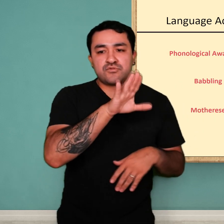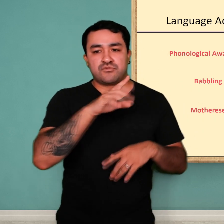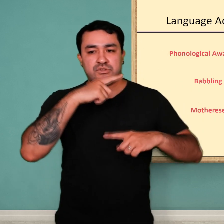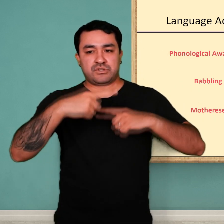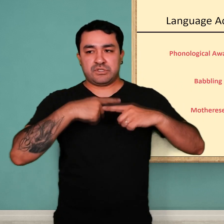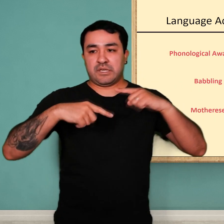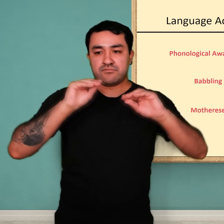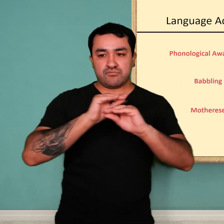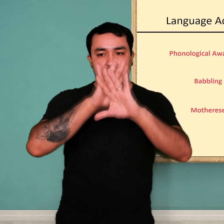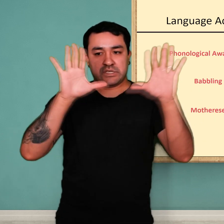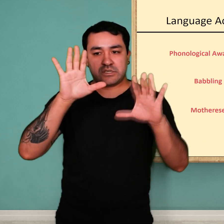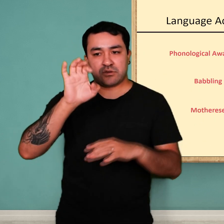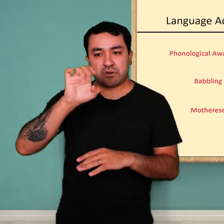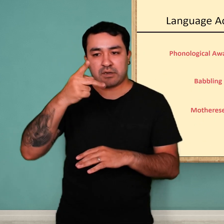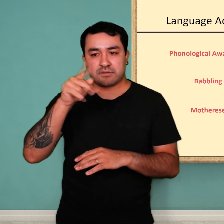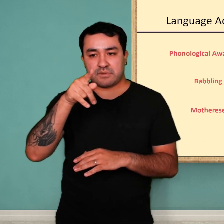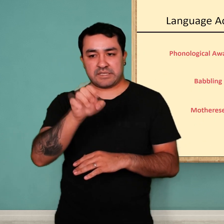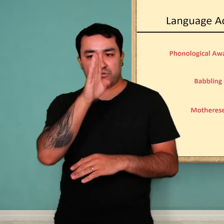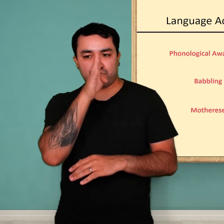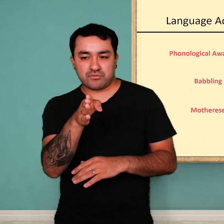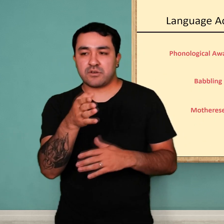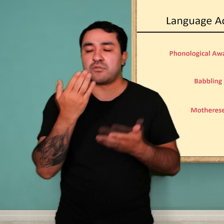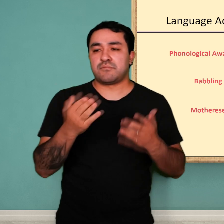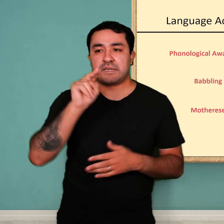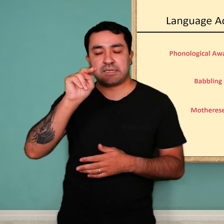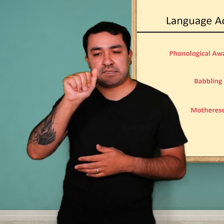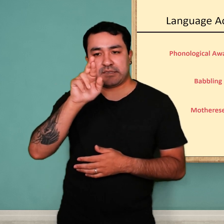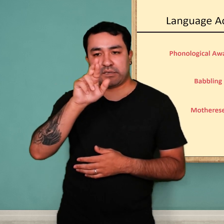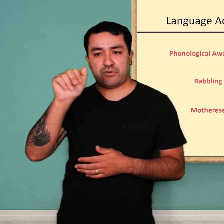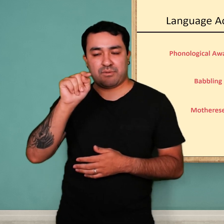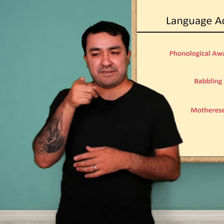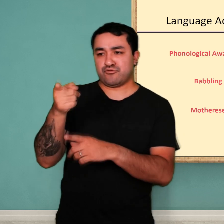“motherese” and can be easily identified by people speaking in a high-pitched voice,